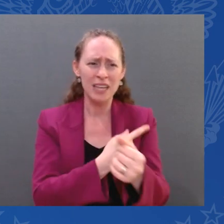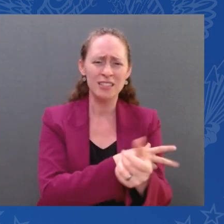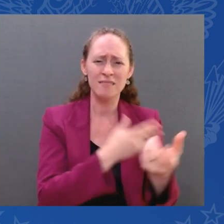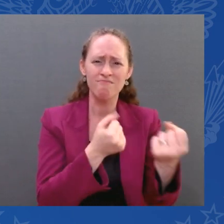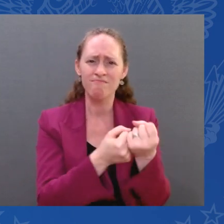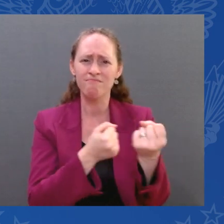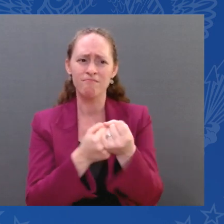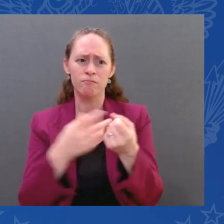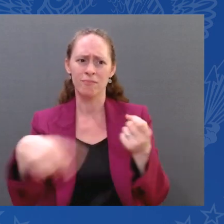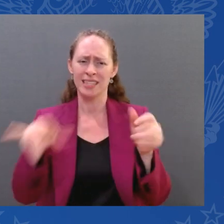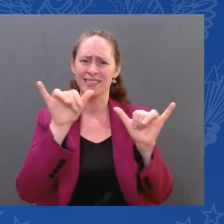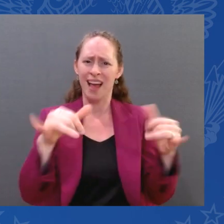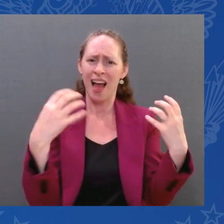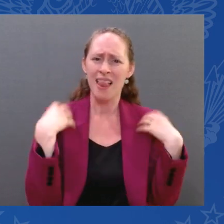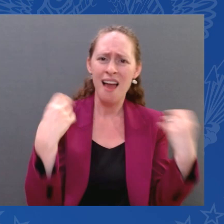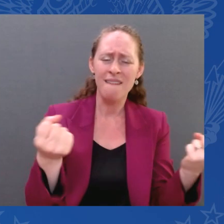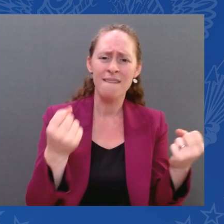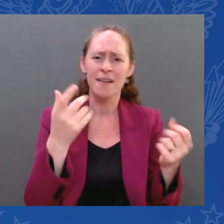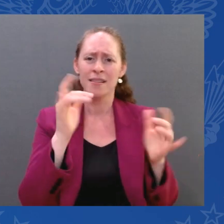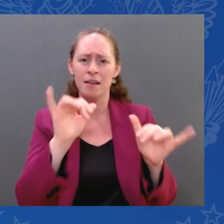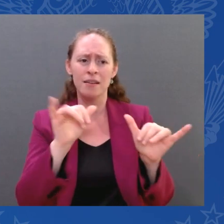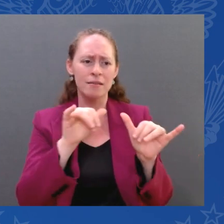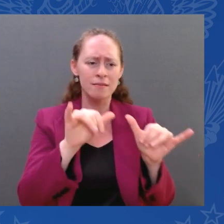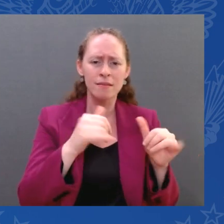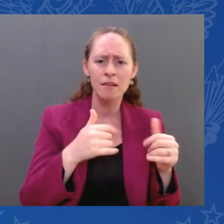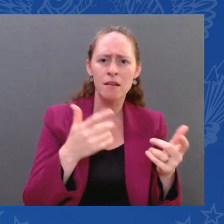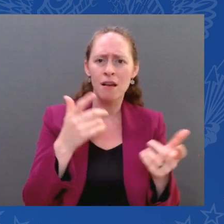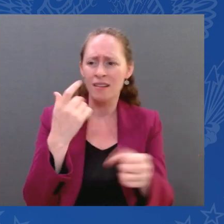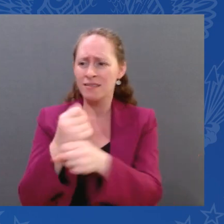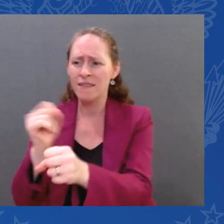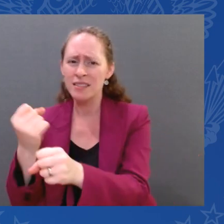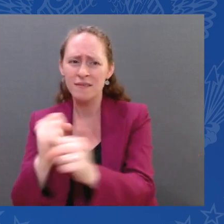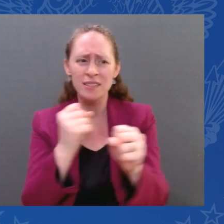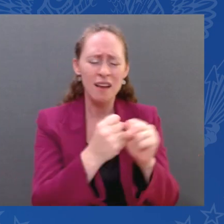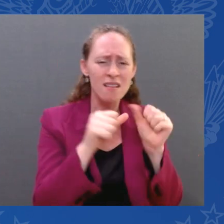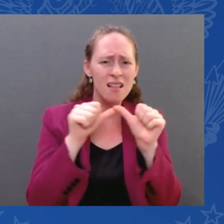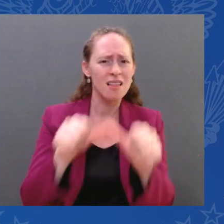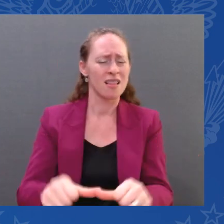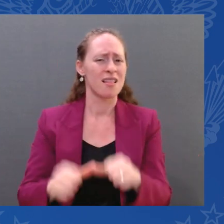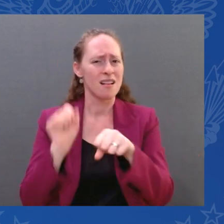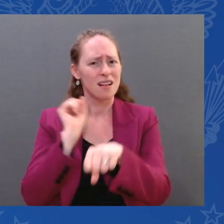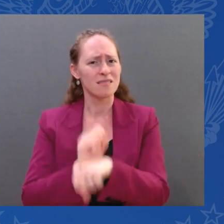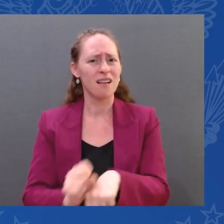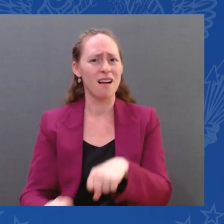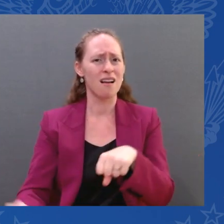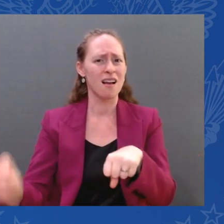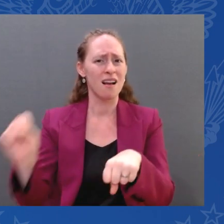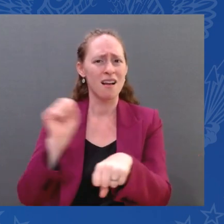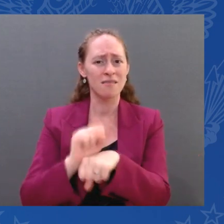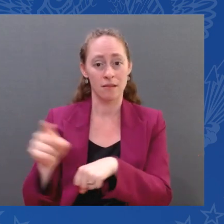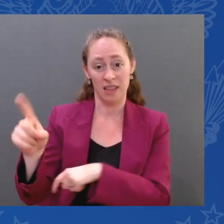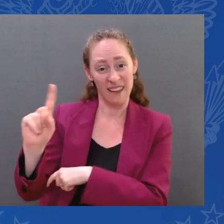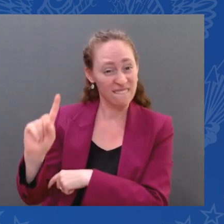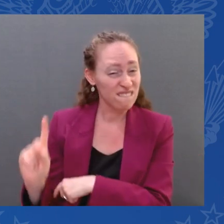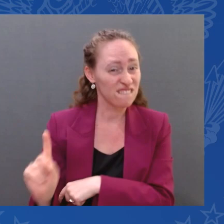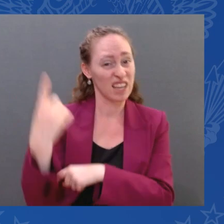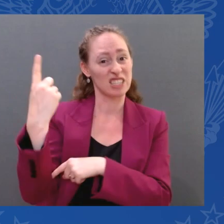that fully vaccinated outside of clinical trials. Sandra, as I told you before, if there's any angels in heaven,